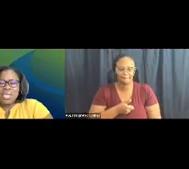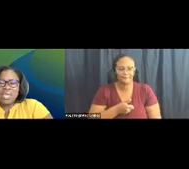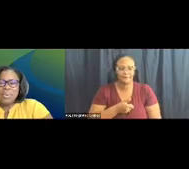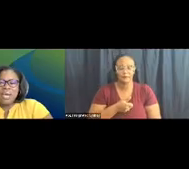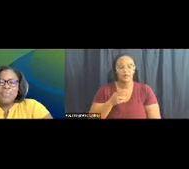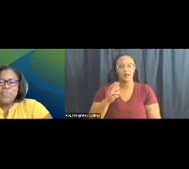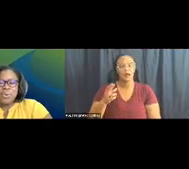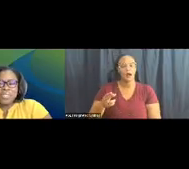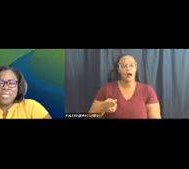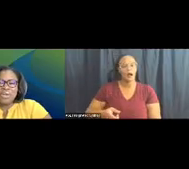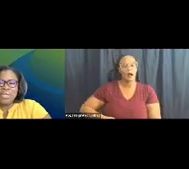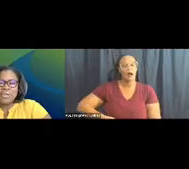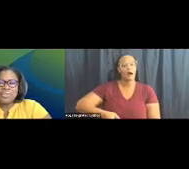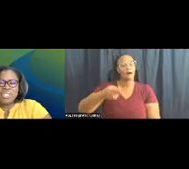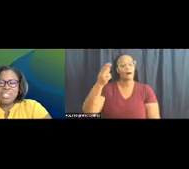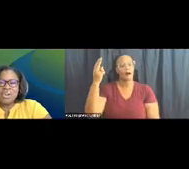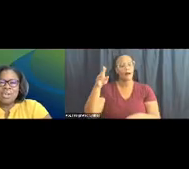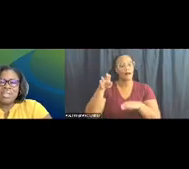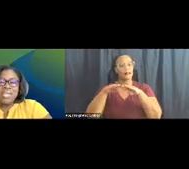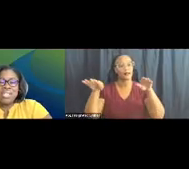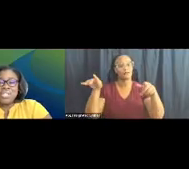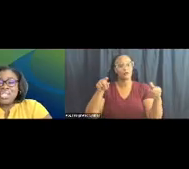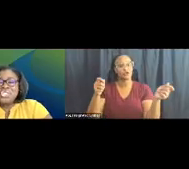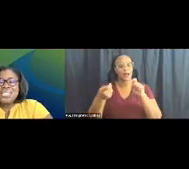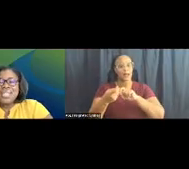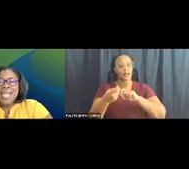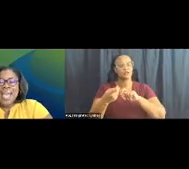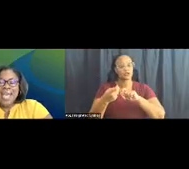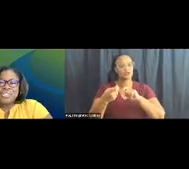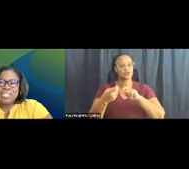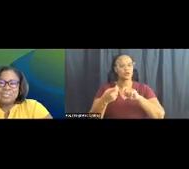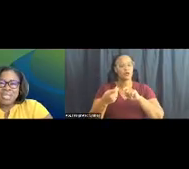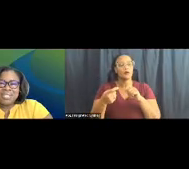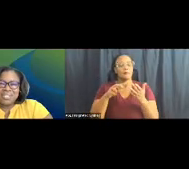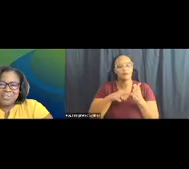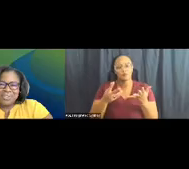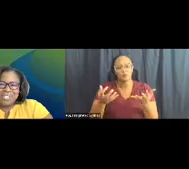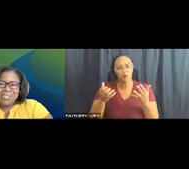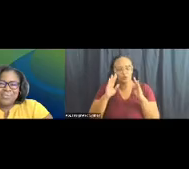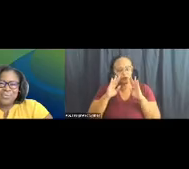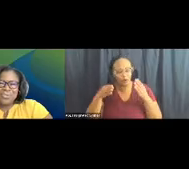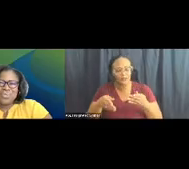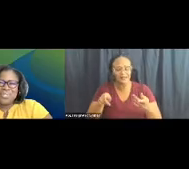we're talking about focusing our energy on changes that actually make a difference for